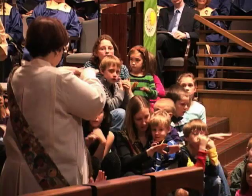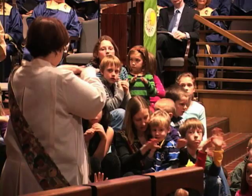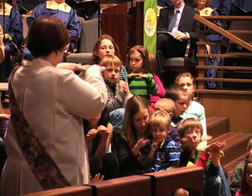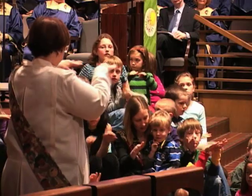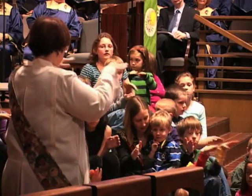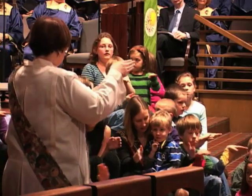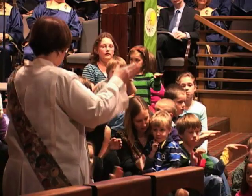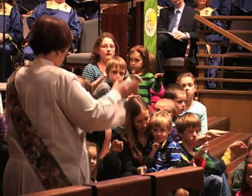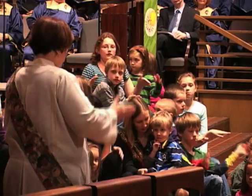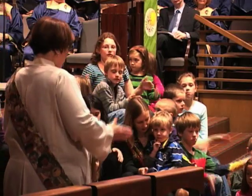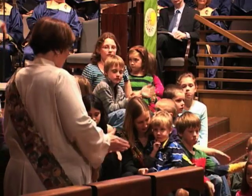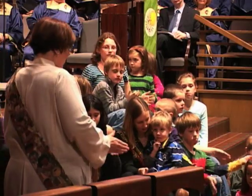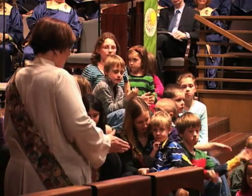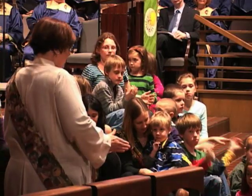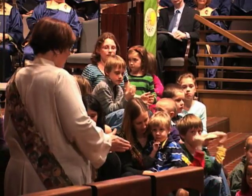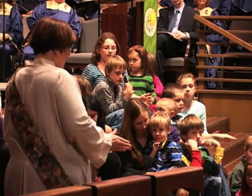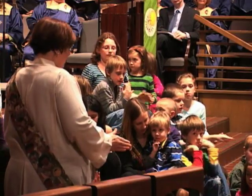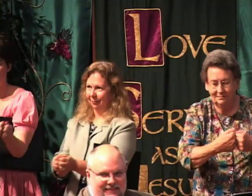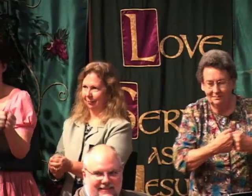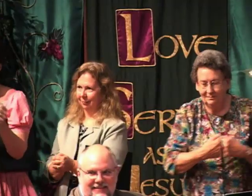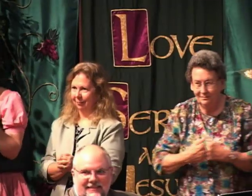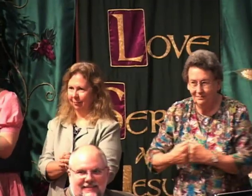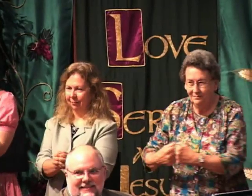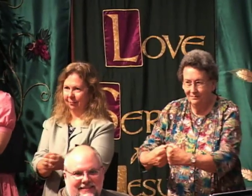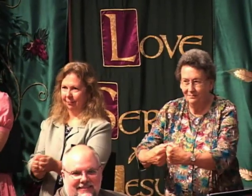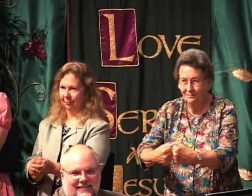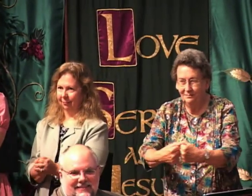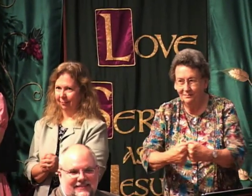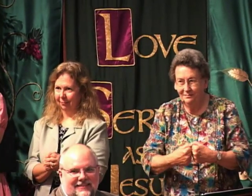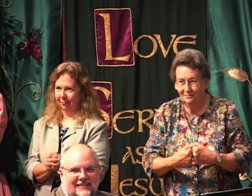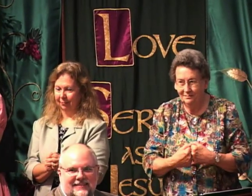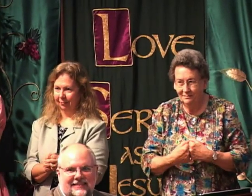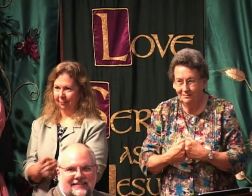and Walker Community United Methodist Churches show places where we can include ASL, including